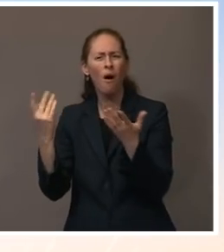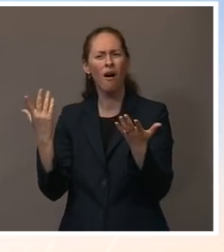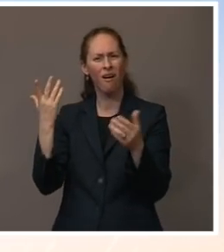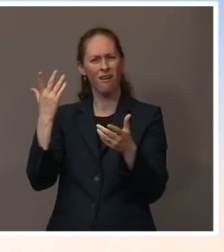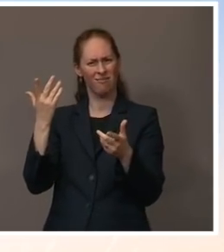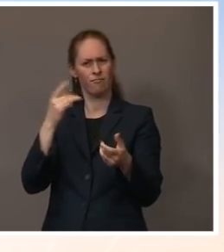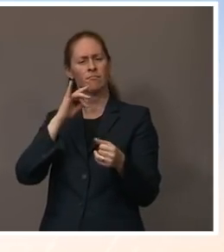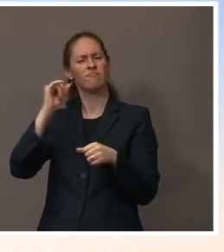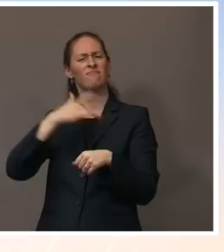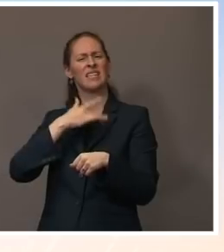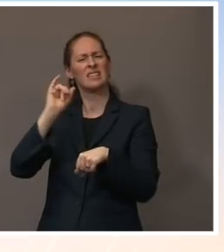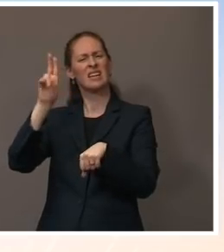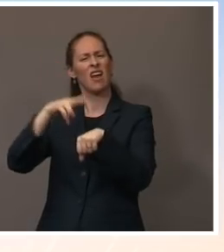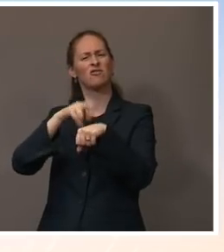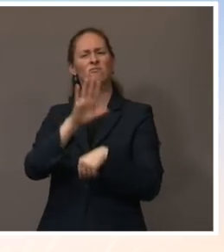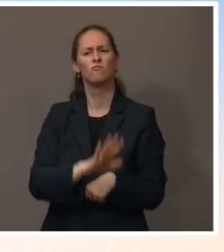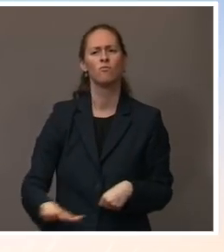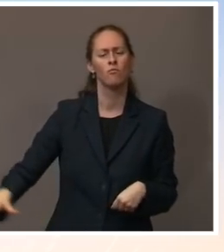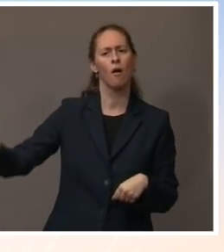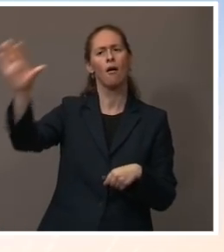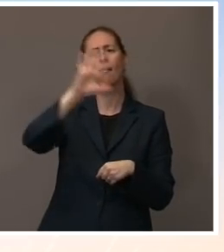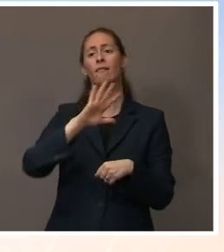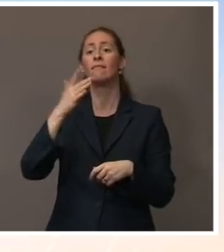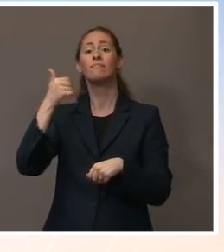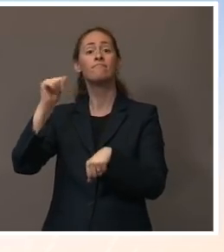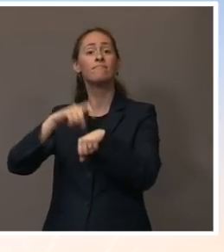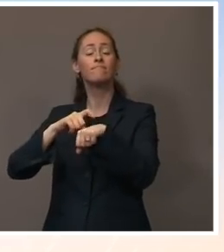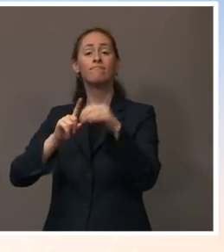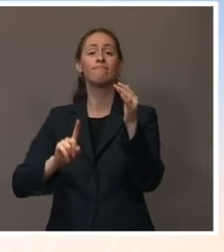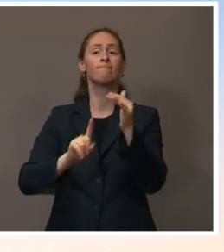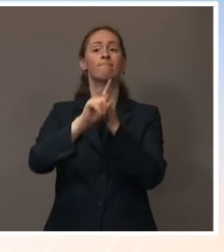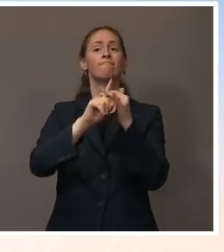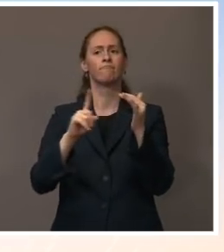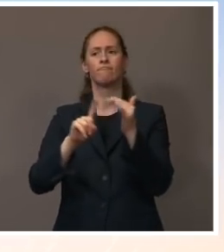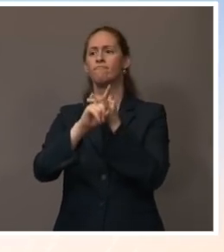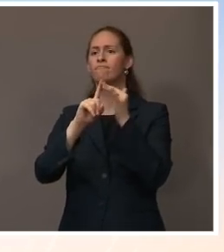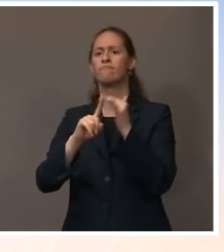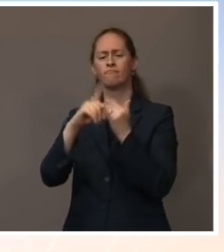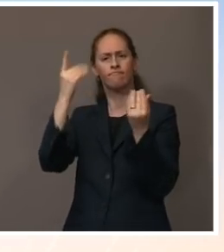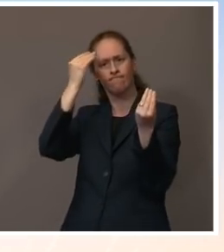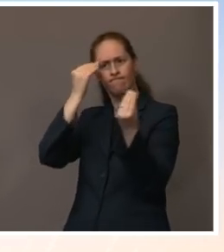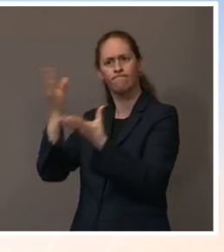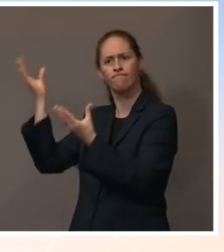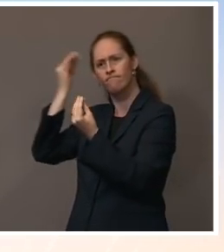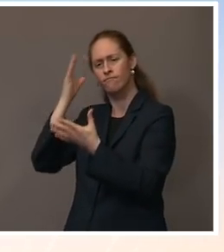Everytown put out some information that there were 30 -- more -- 30 -- 3,900 additional firearm deaths